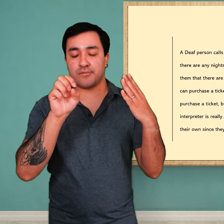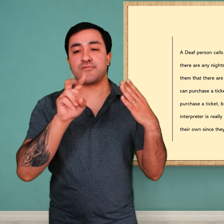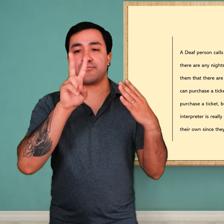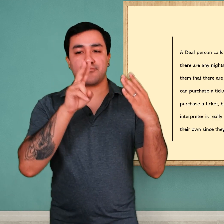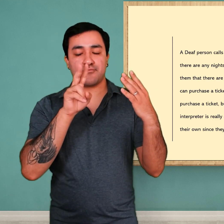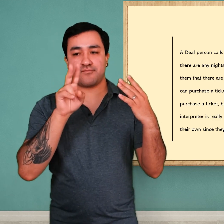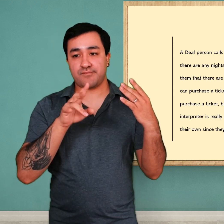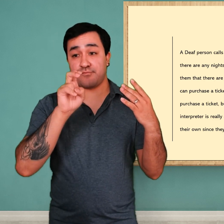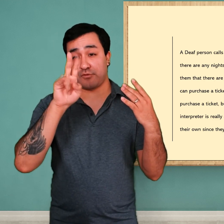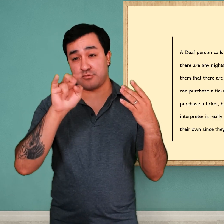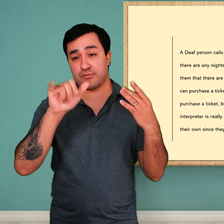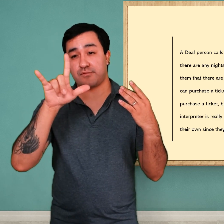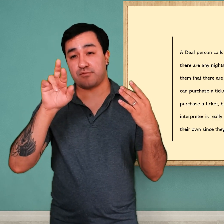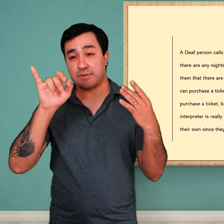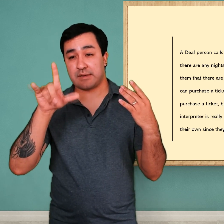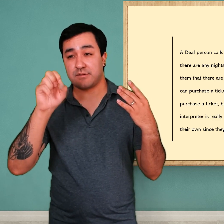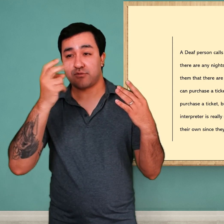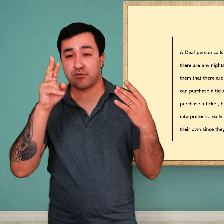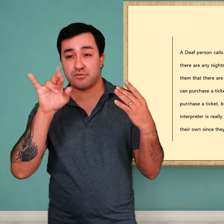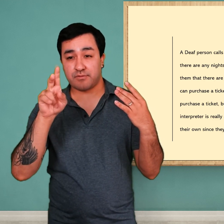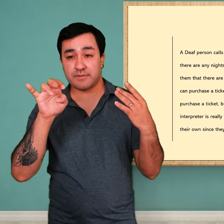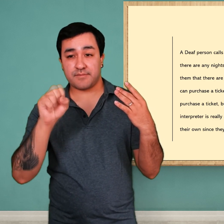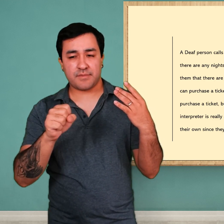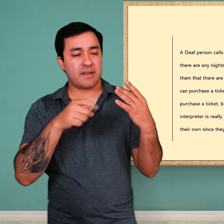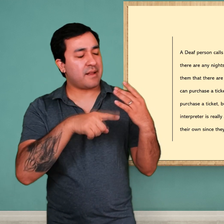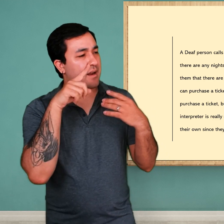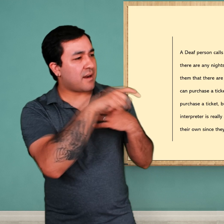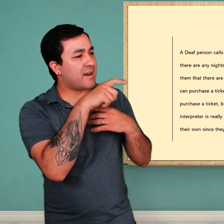the theatre if there are any nights when an interpreter would already be present.